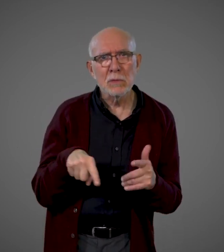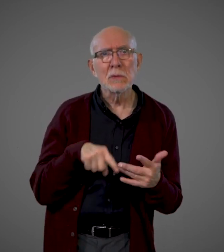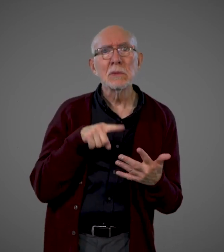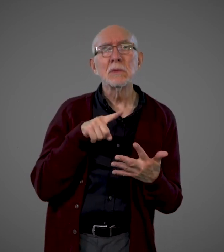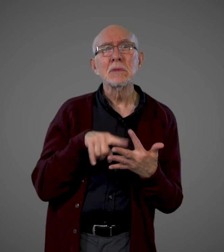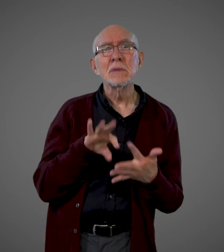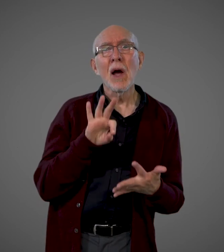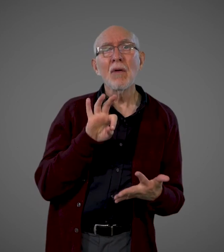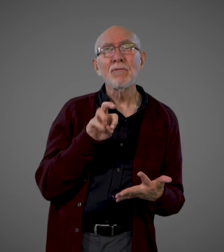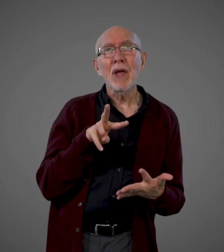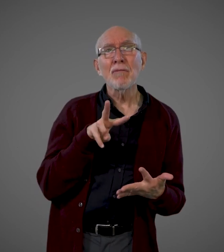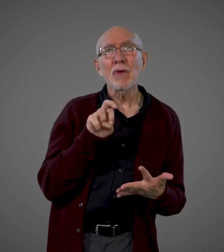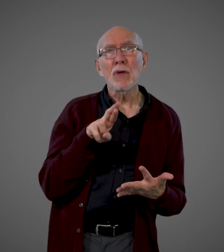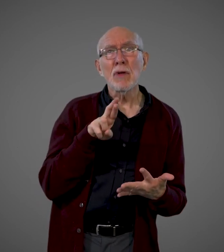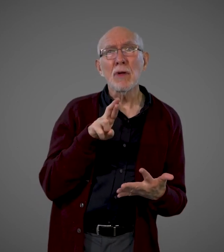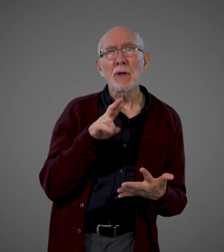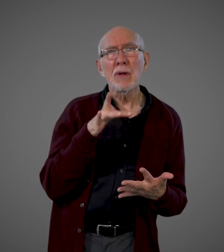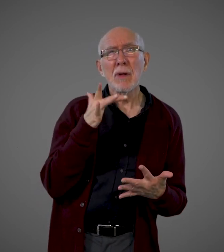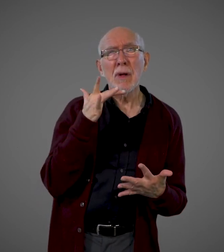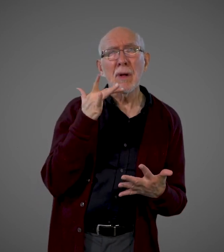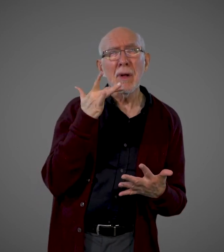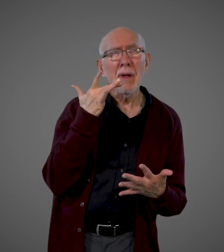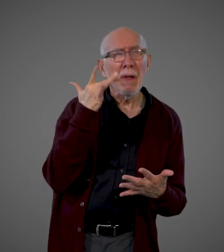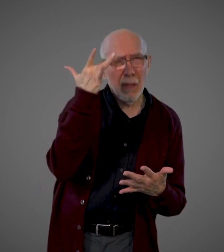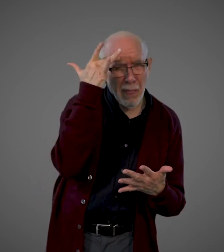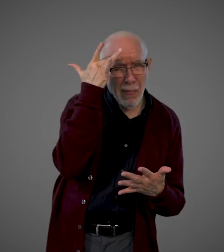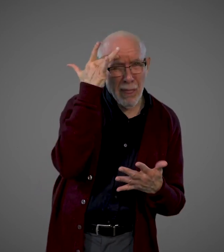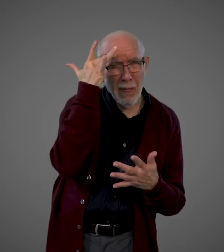If you develop a fever over 101F.